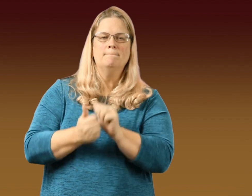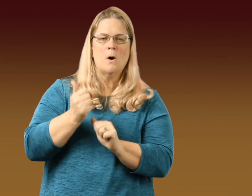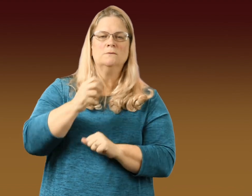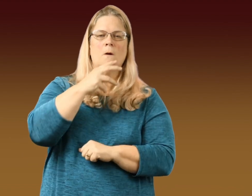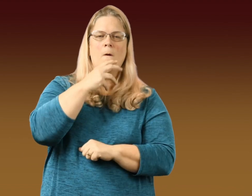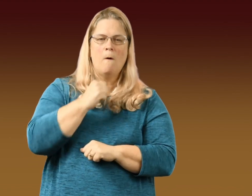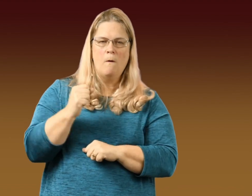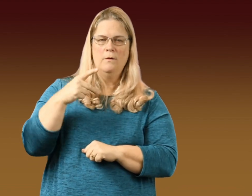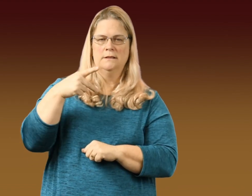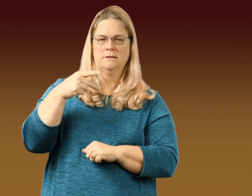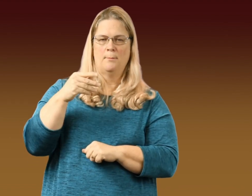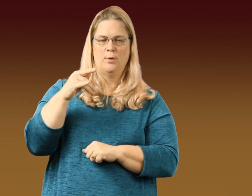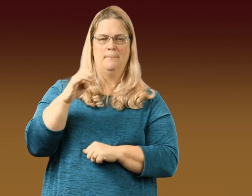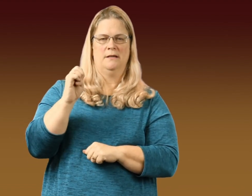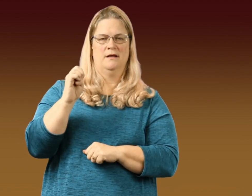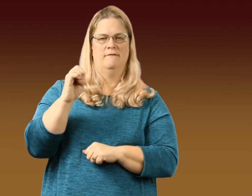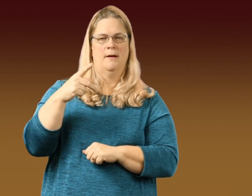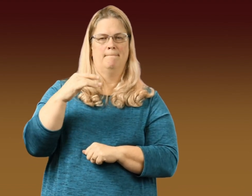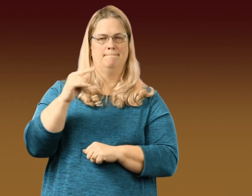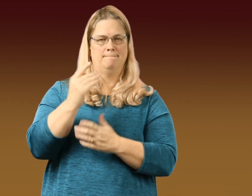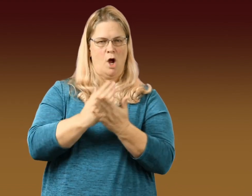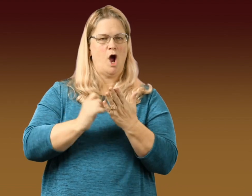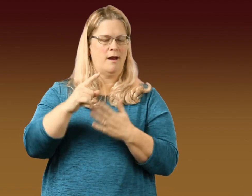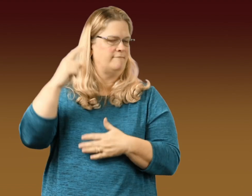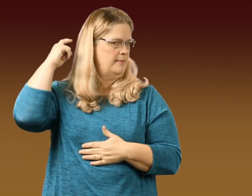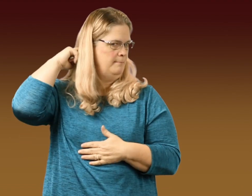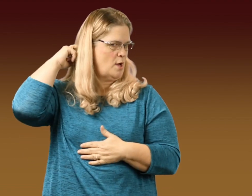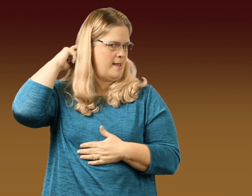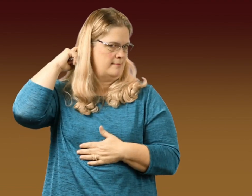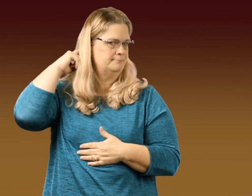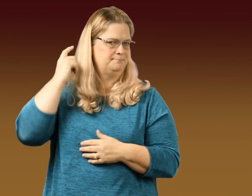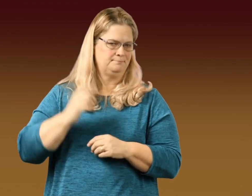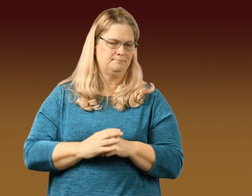This is also the oldest and most primitive part of the brain.